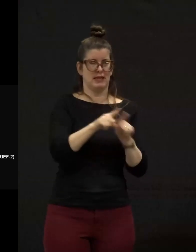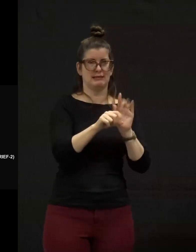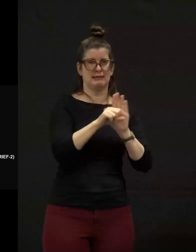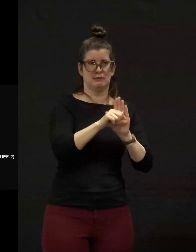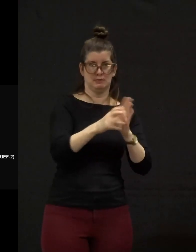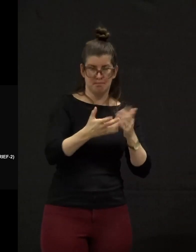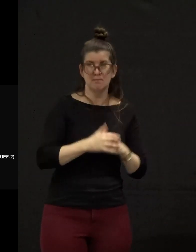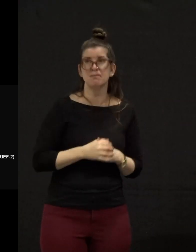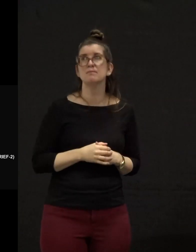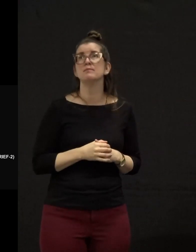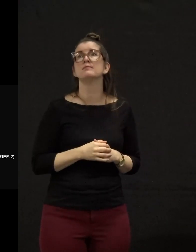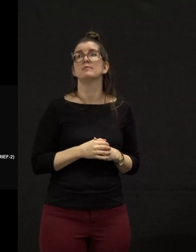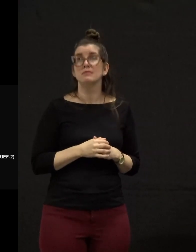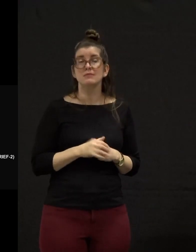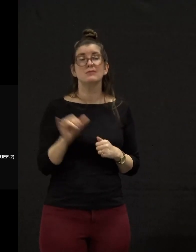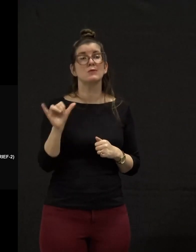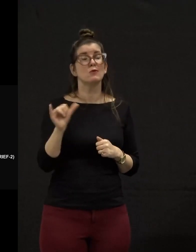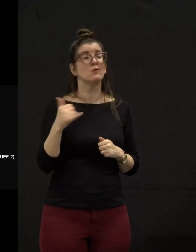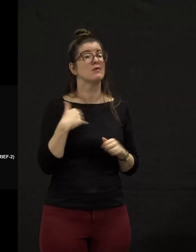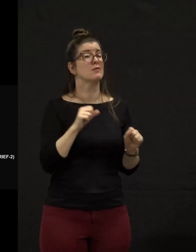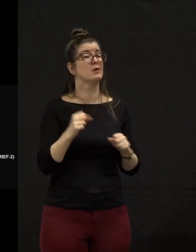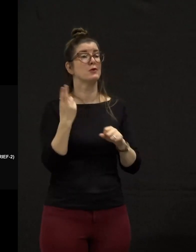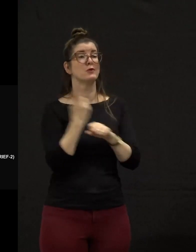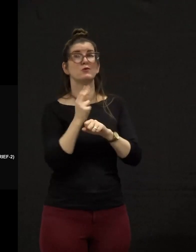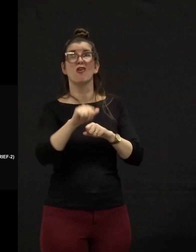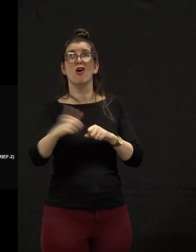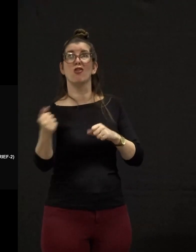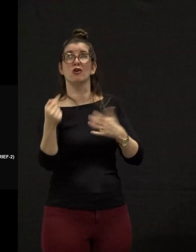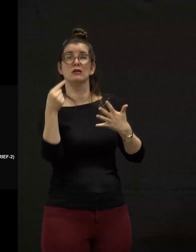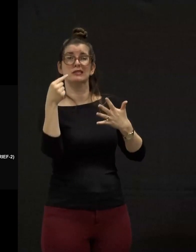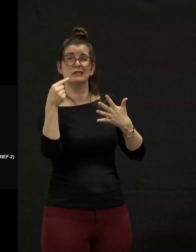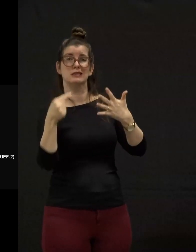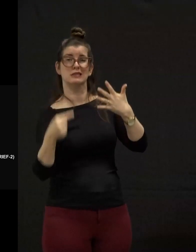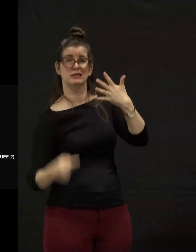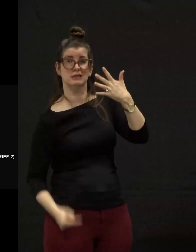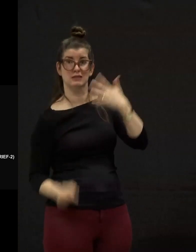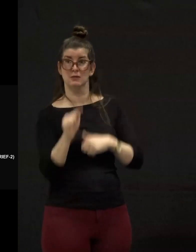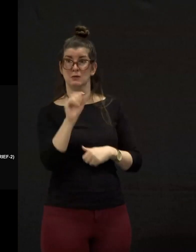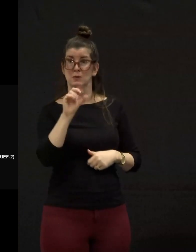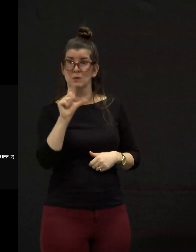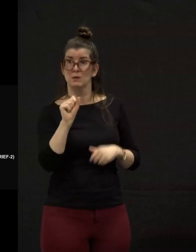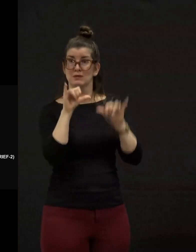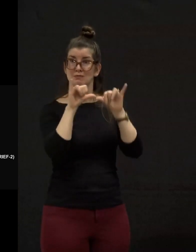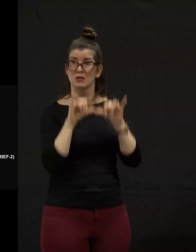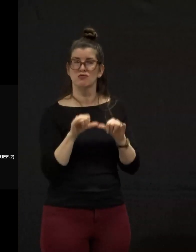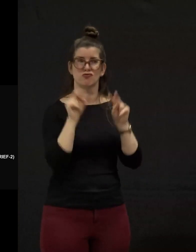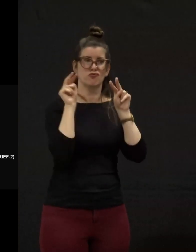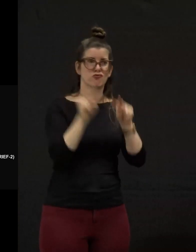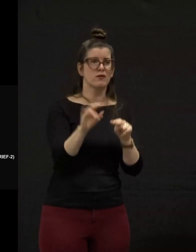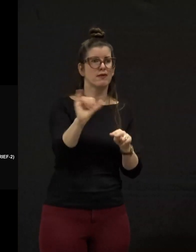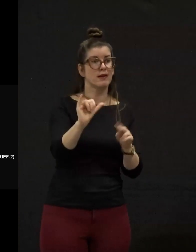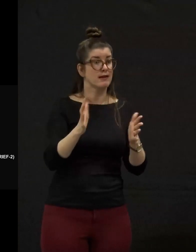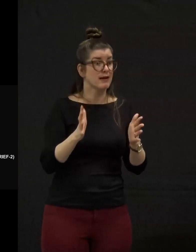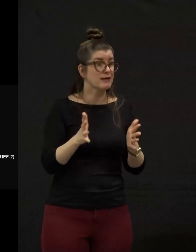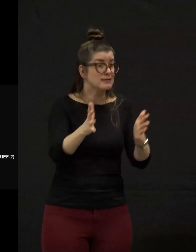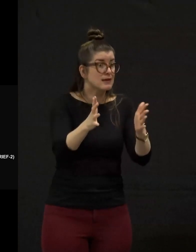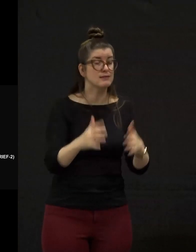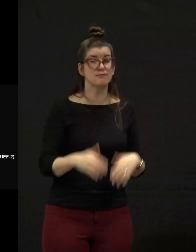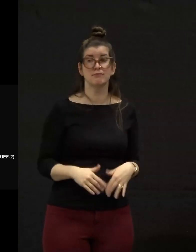But we also have the ability to use all these other tools and tools and measures to look at things like anxiety, depression,